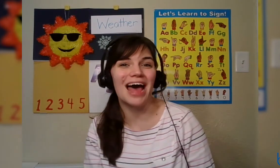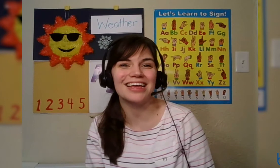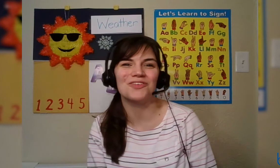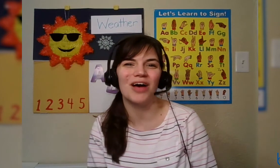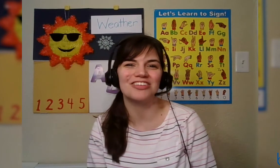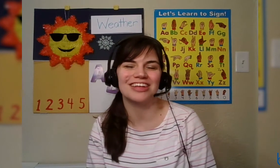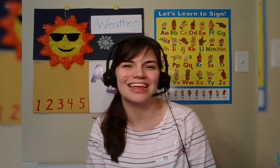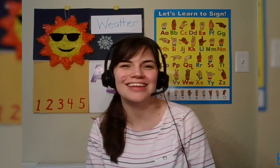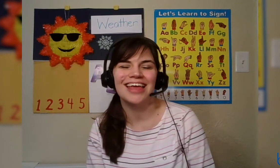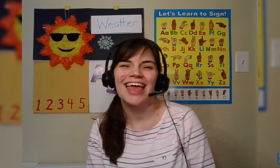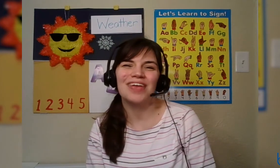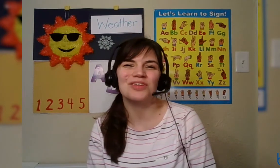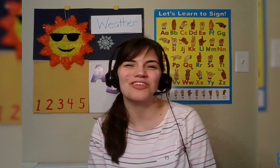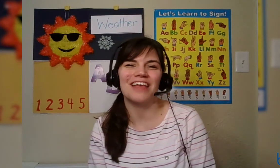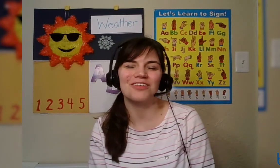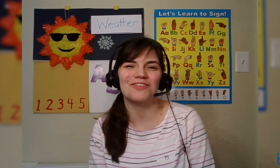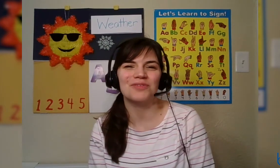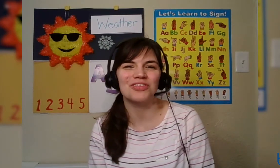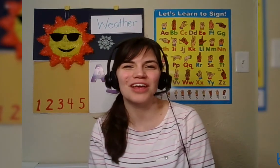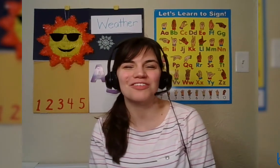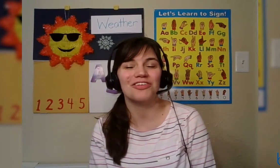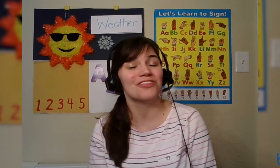back, and watch it again. And when you're satisfied with your answers,